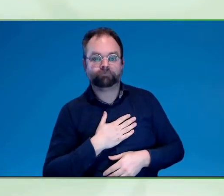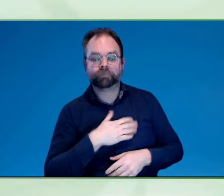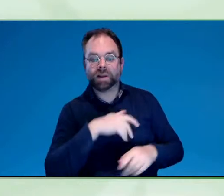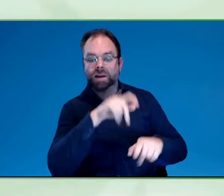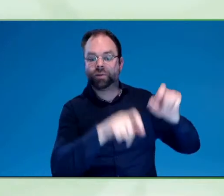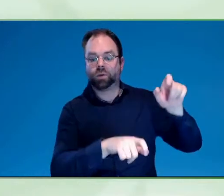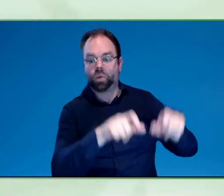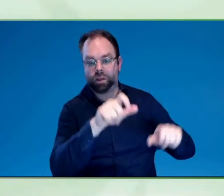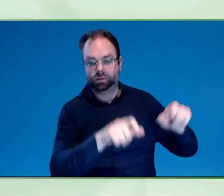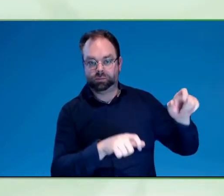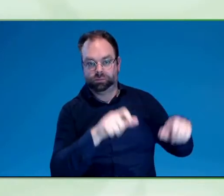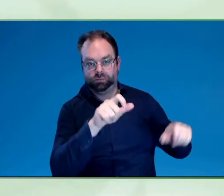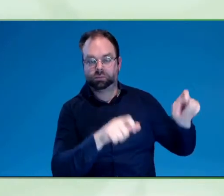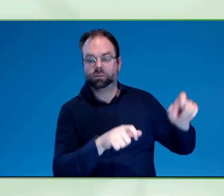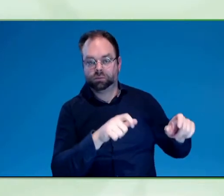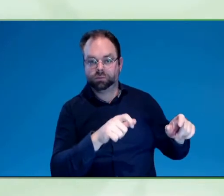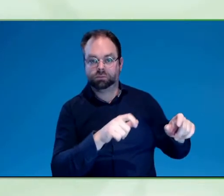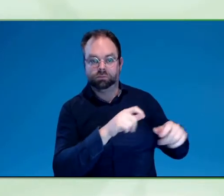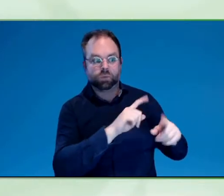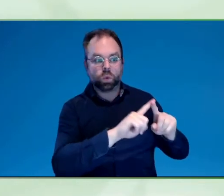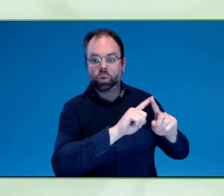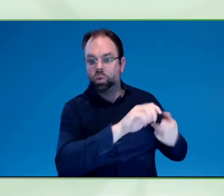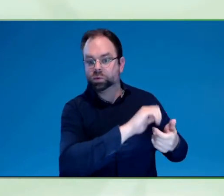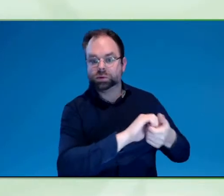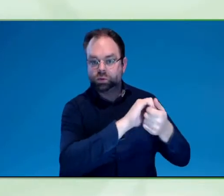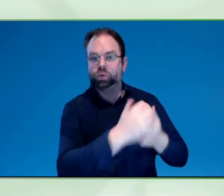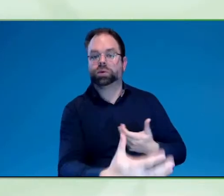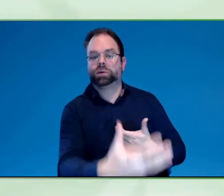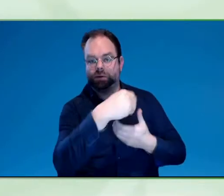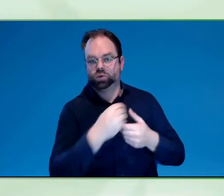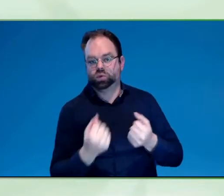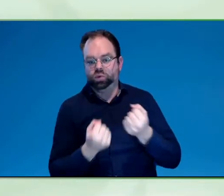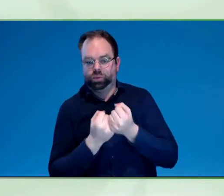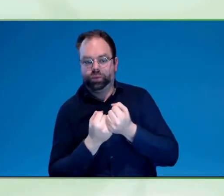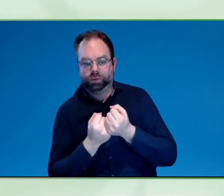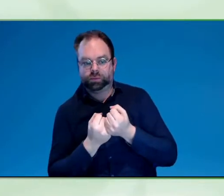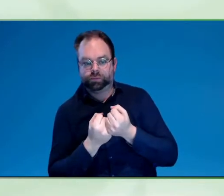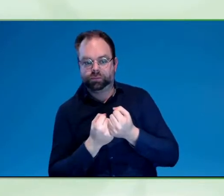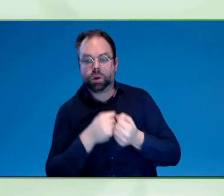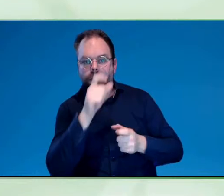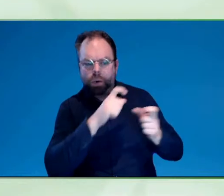are doing. I think a little bit more of everything. Is that good? That's perfect.